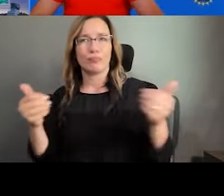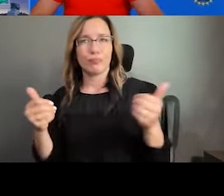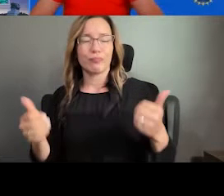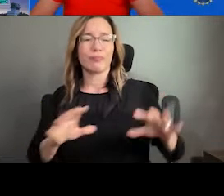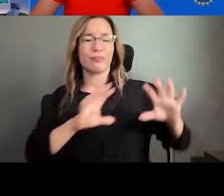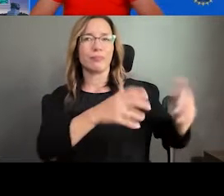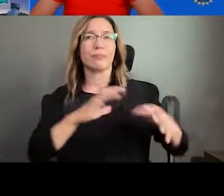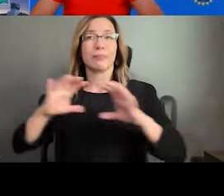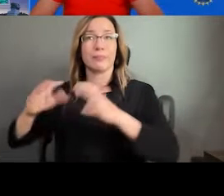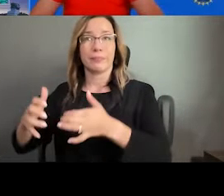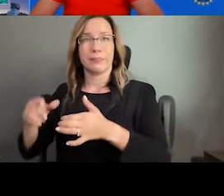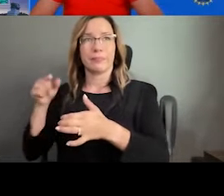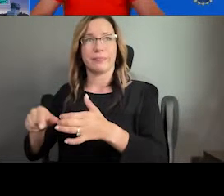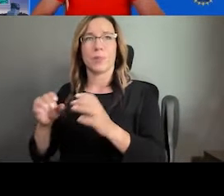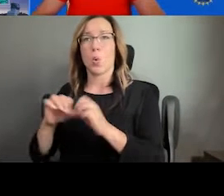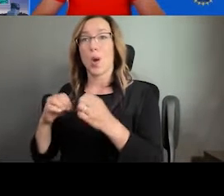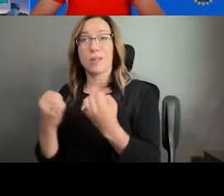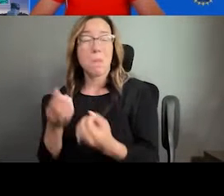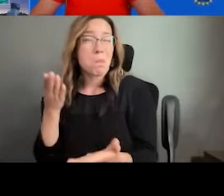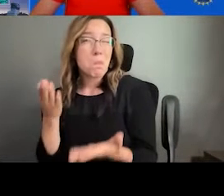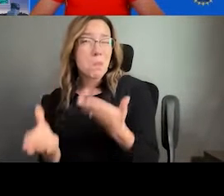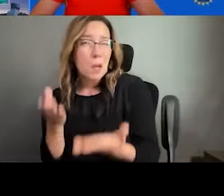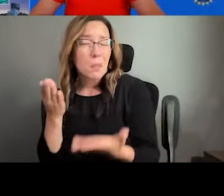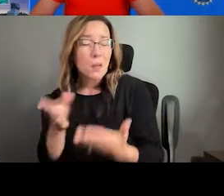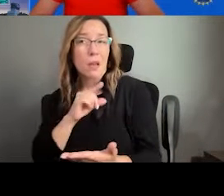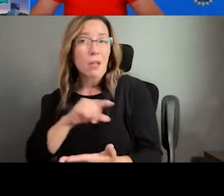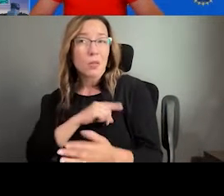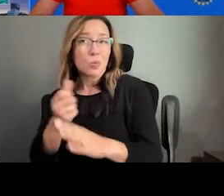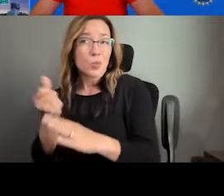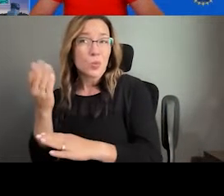organizations that may be eligible to submit proposals.